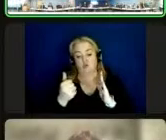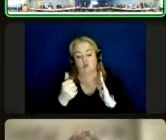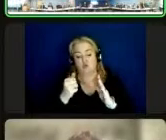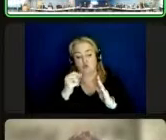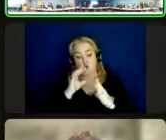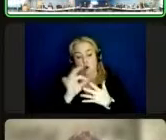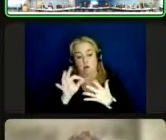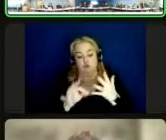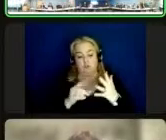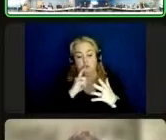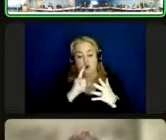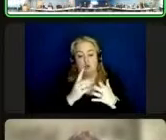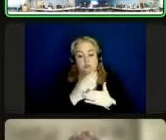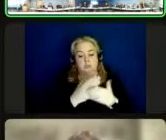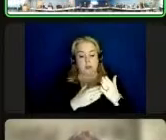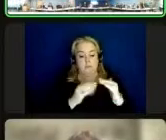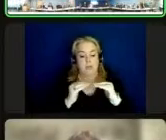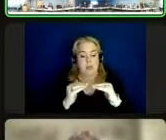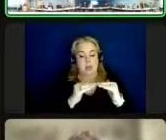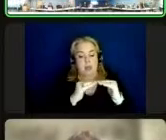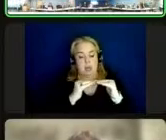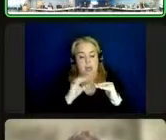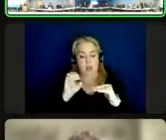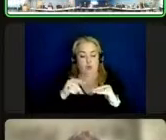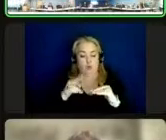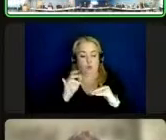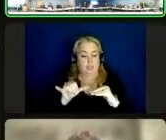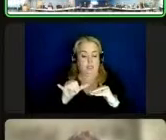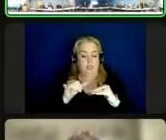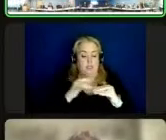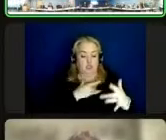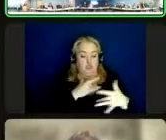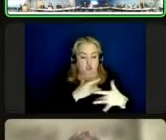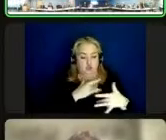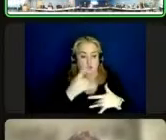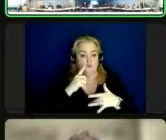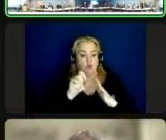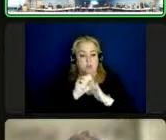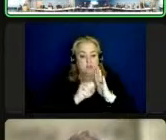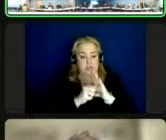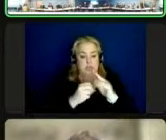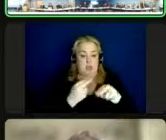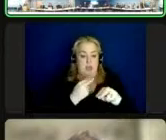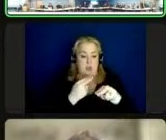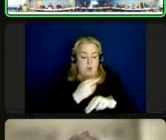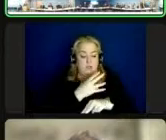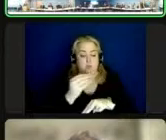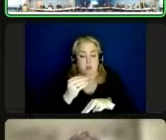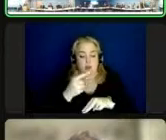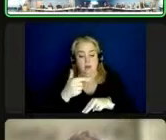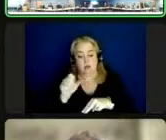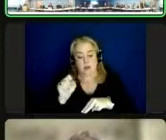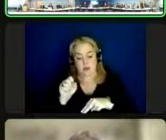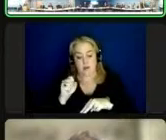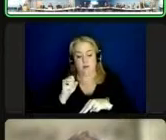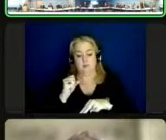KNOW AN INSIDER THERE? YOU KNOW, EXPLORE OTHER REVENUE